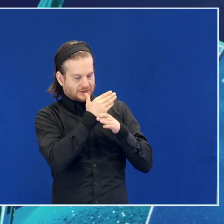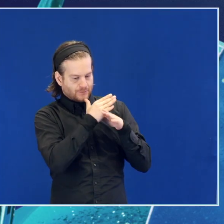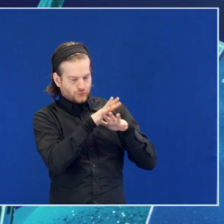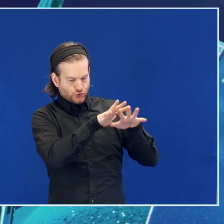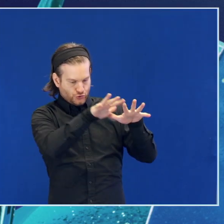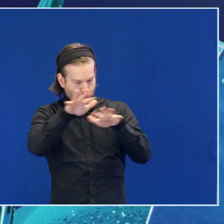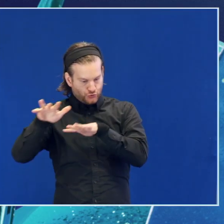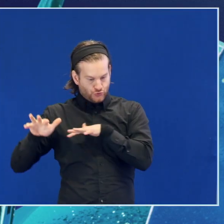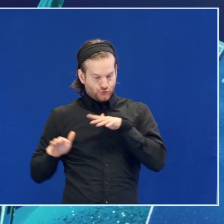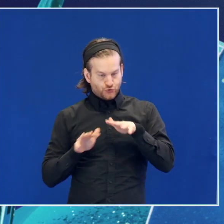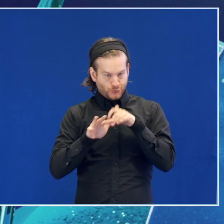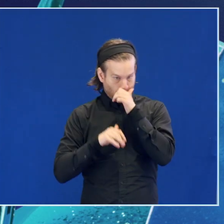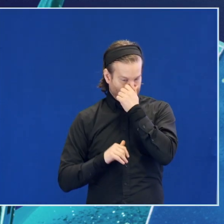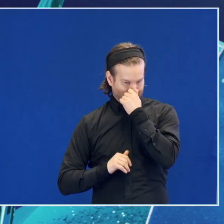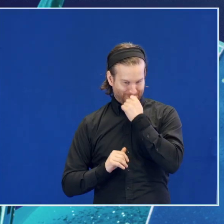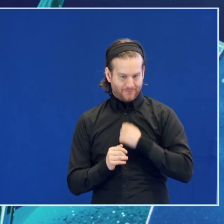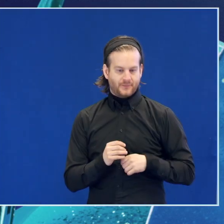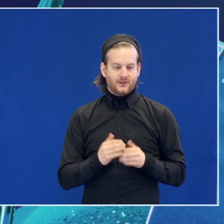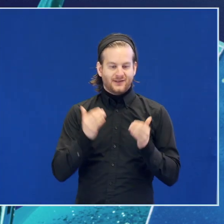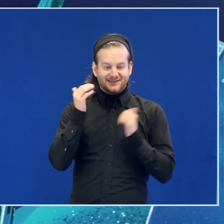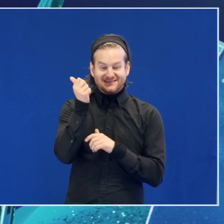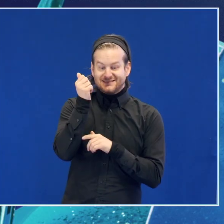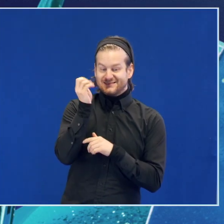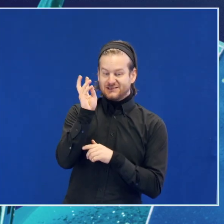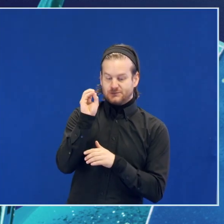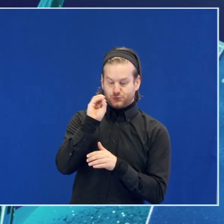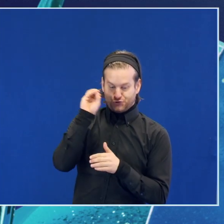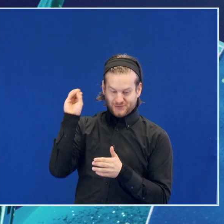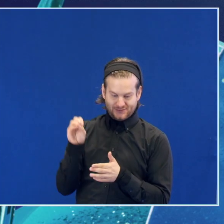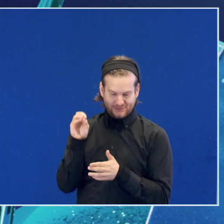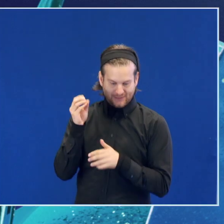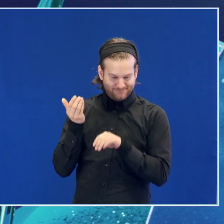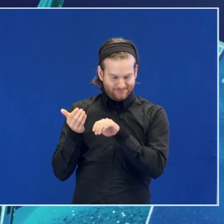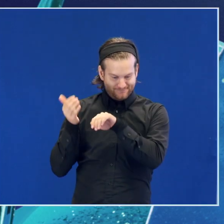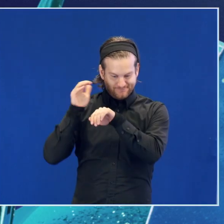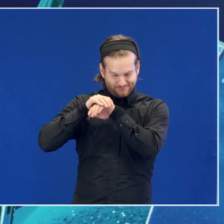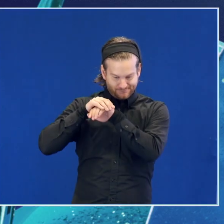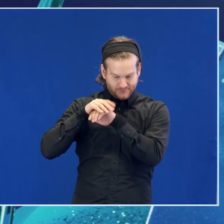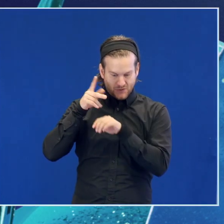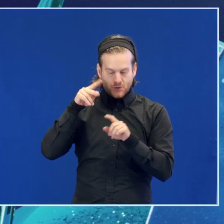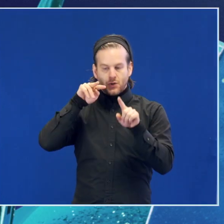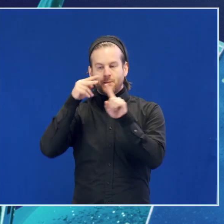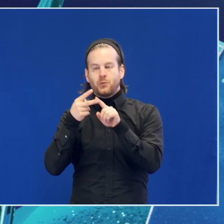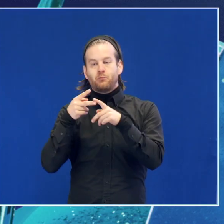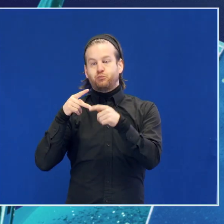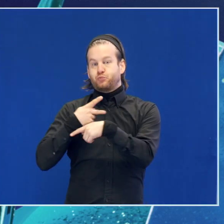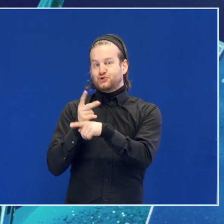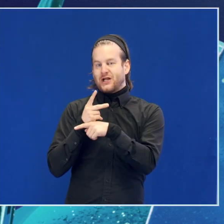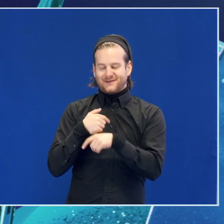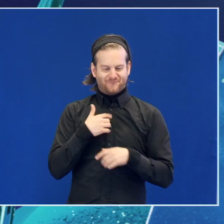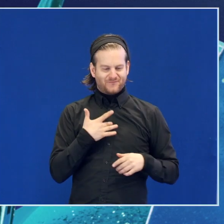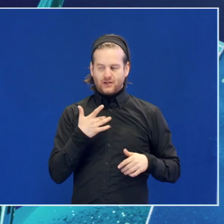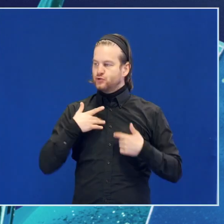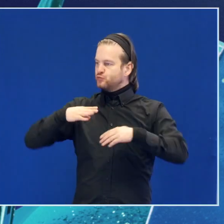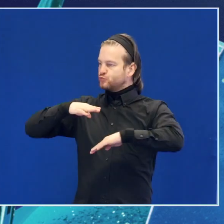People feel like this neuroinclusive workplace is making them better at their job. That's huge.